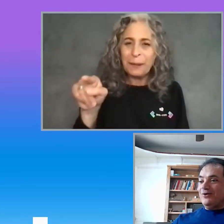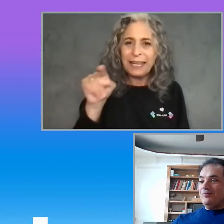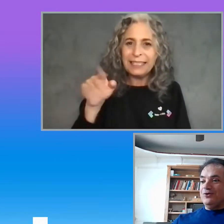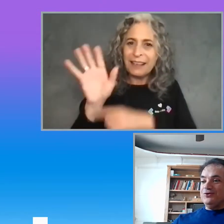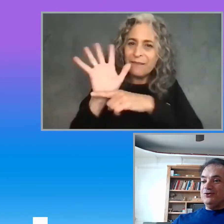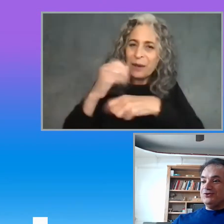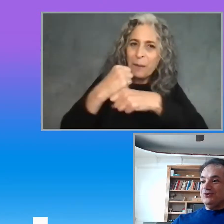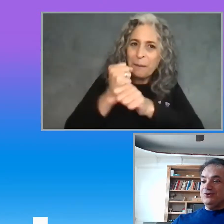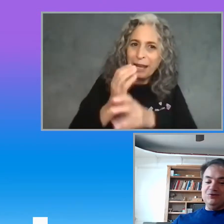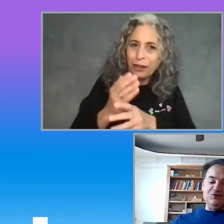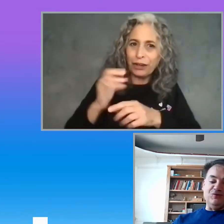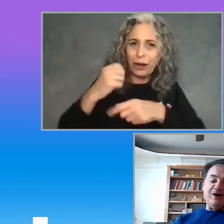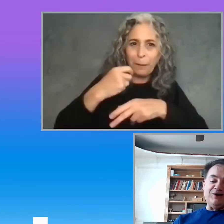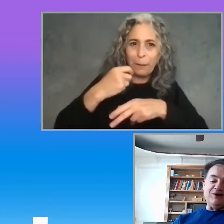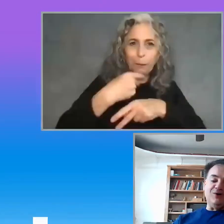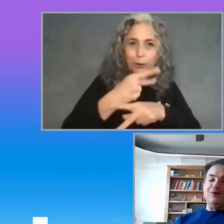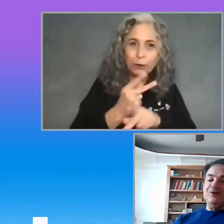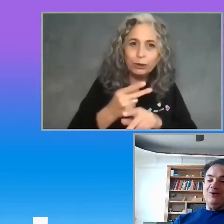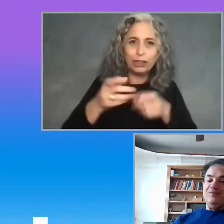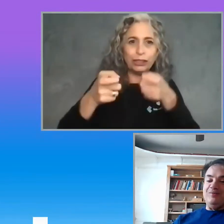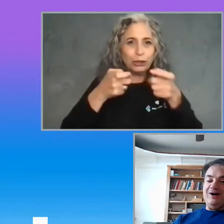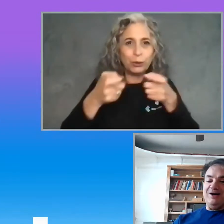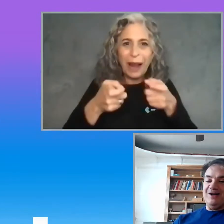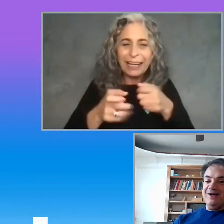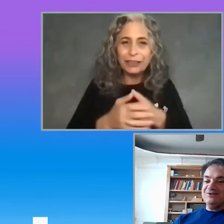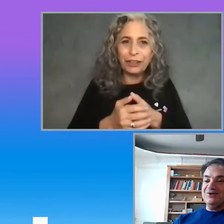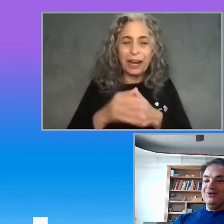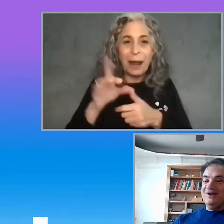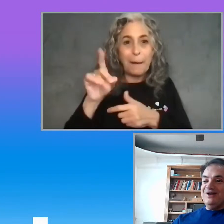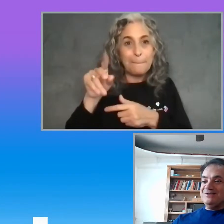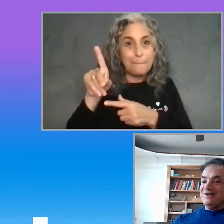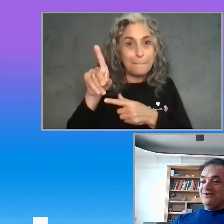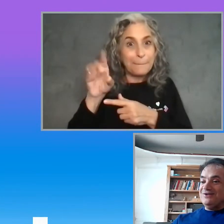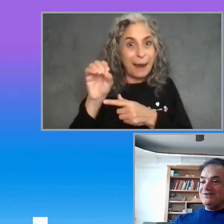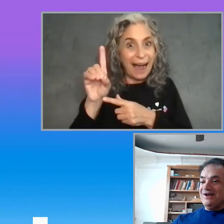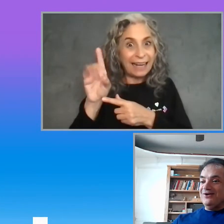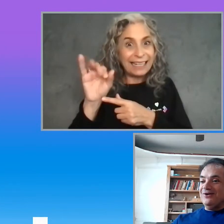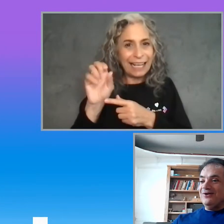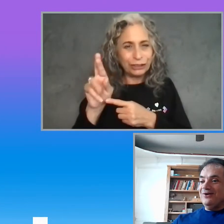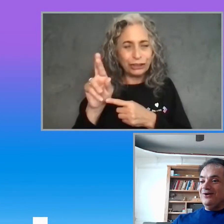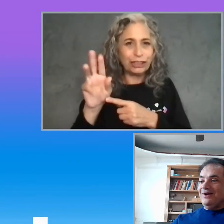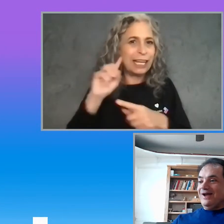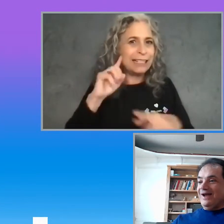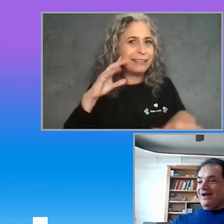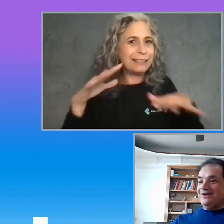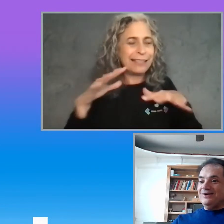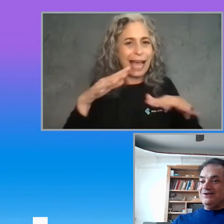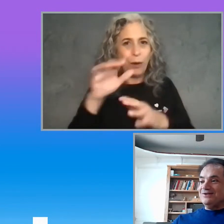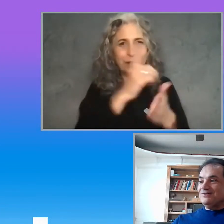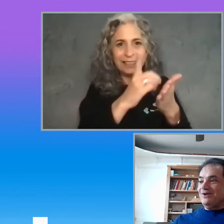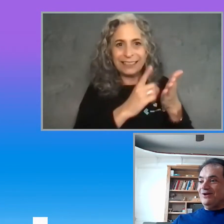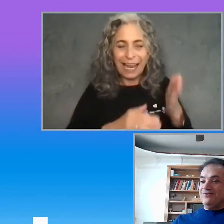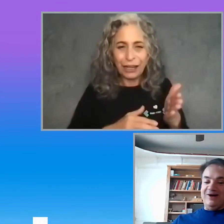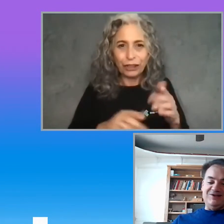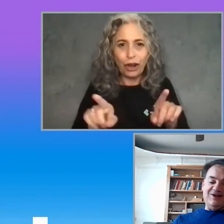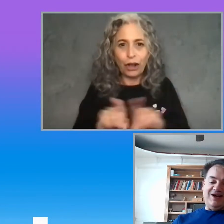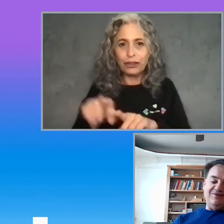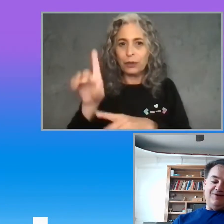filmmaker, producer, director,